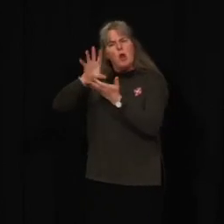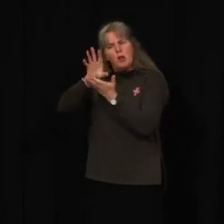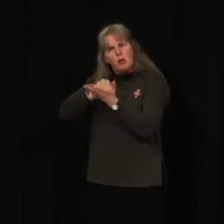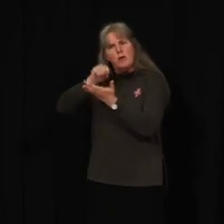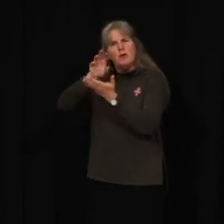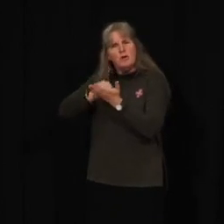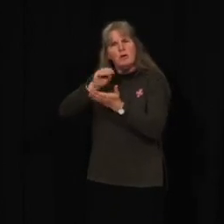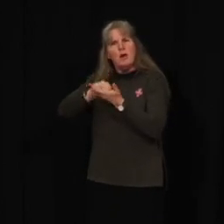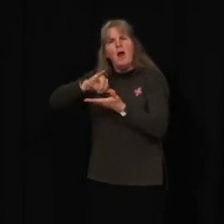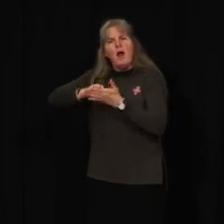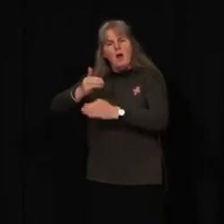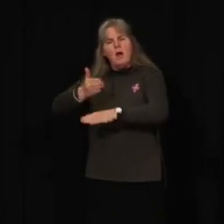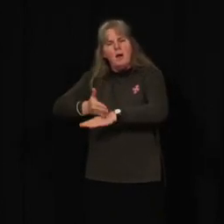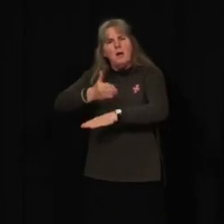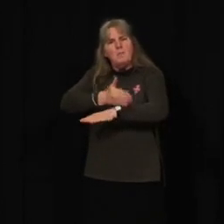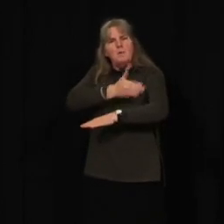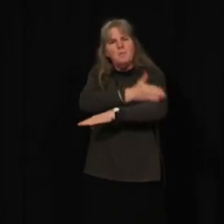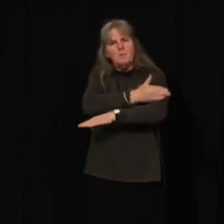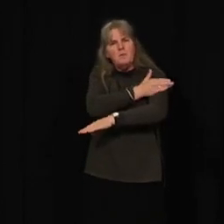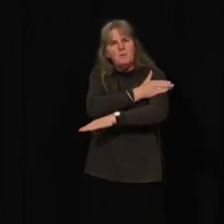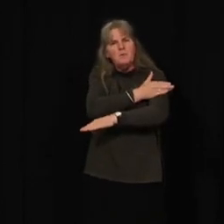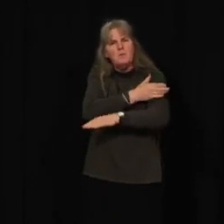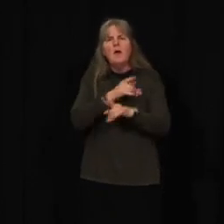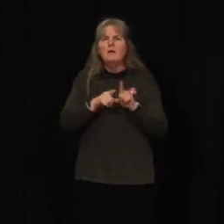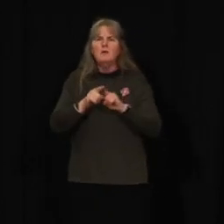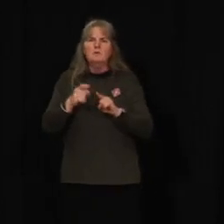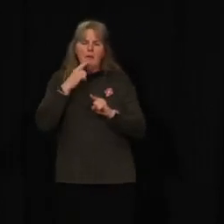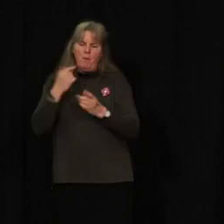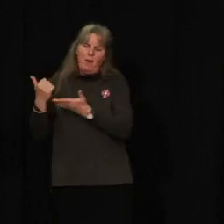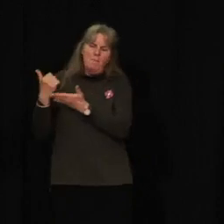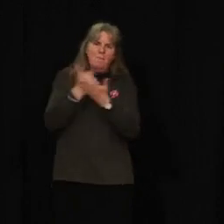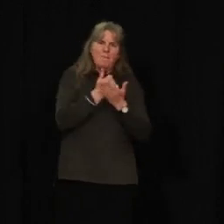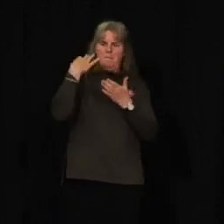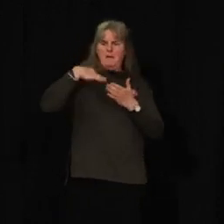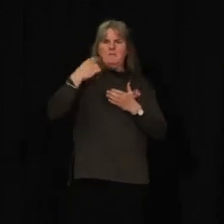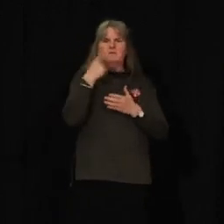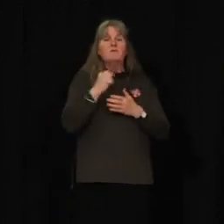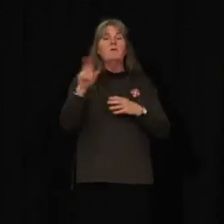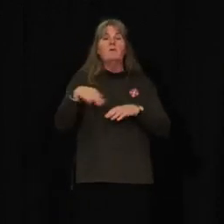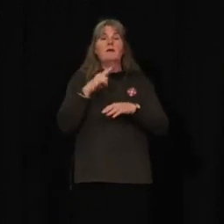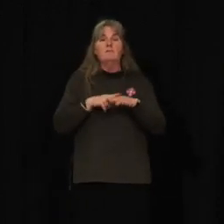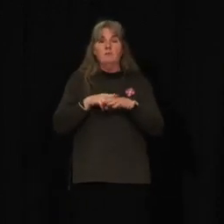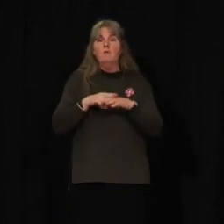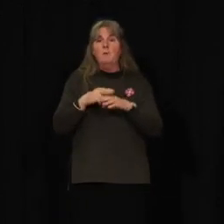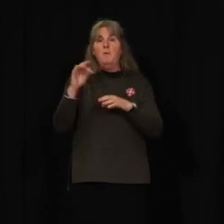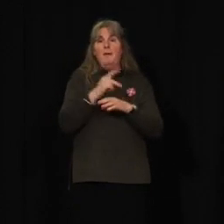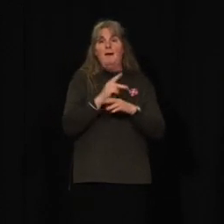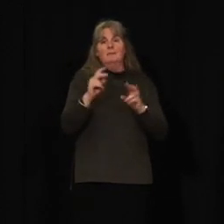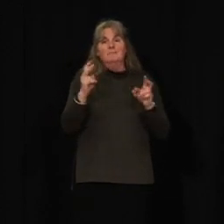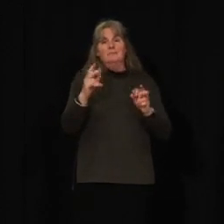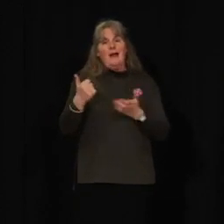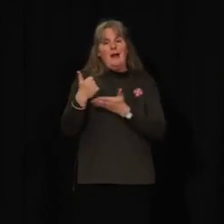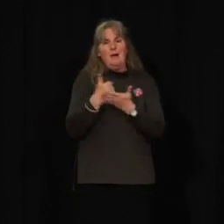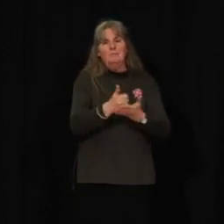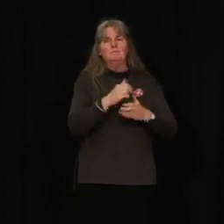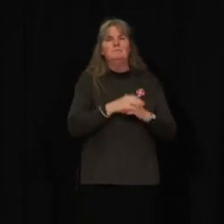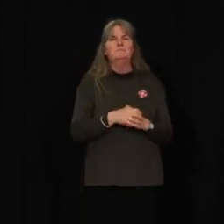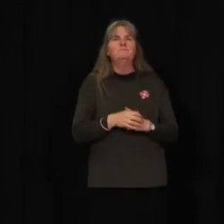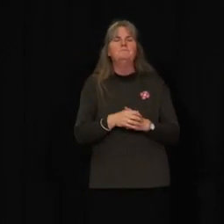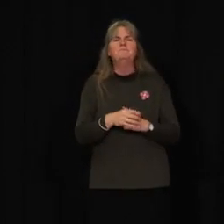can do things better when normal time to resume." On Friday, we announced the relaxation of the stringent